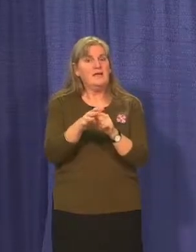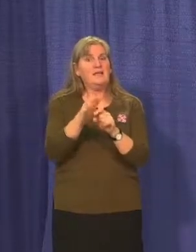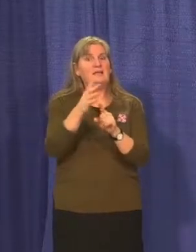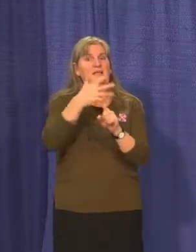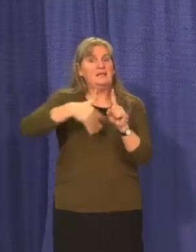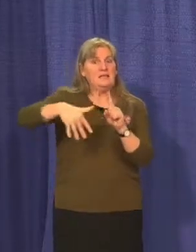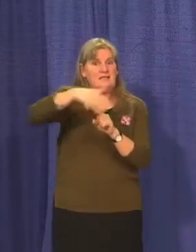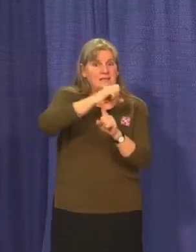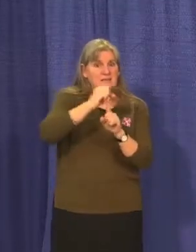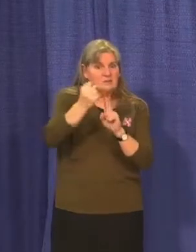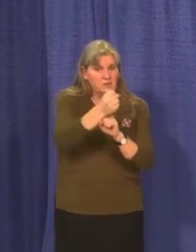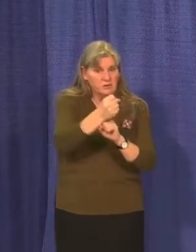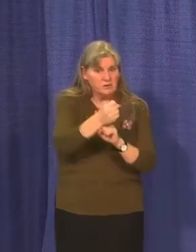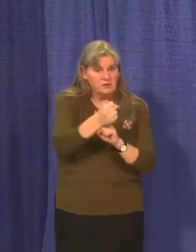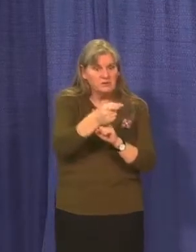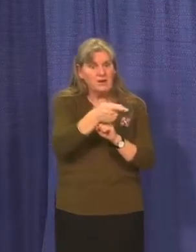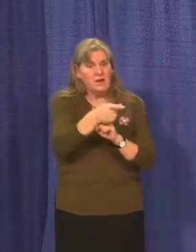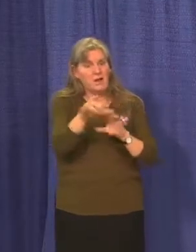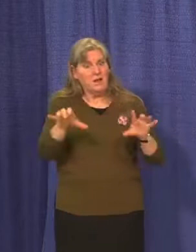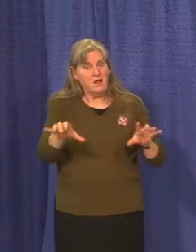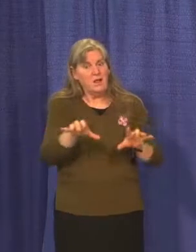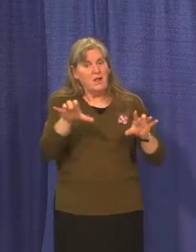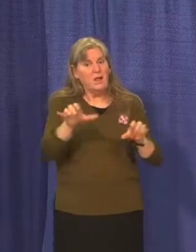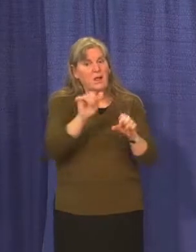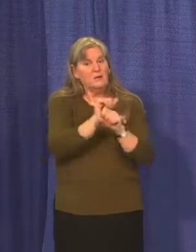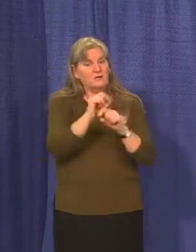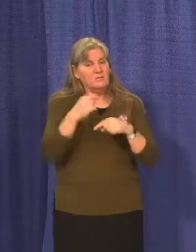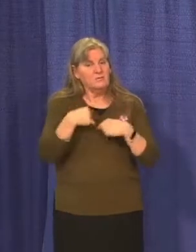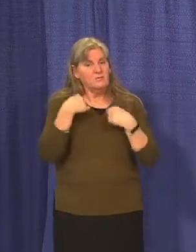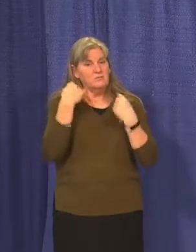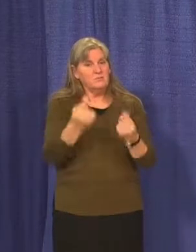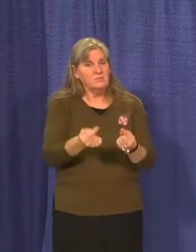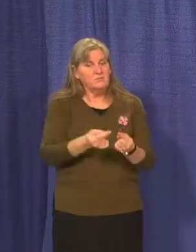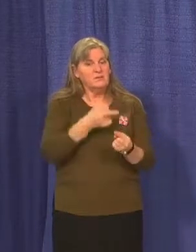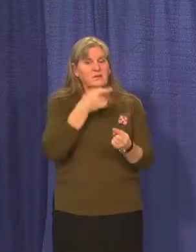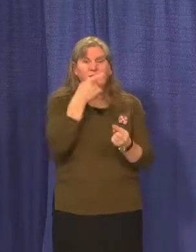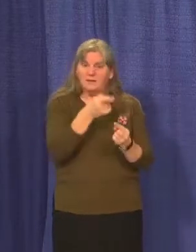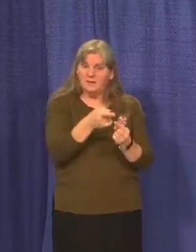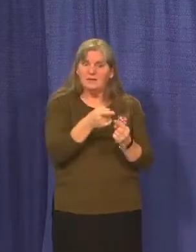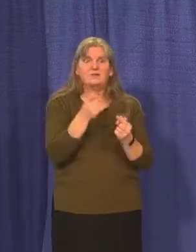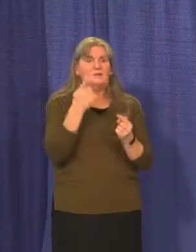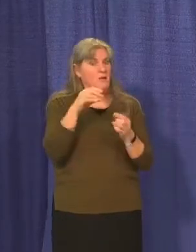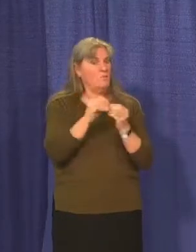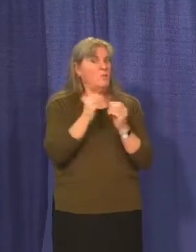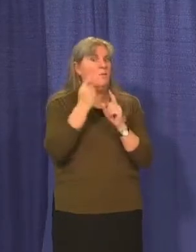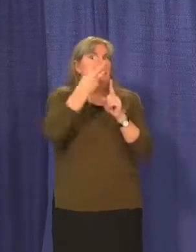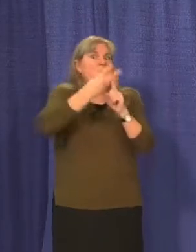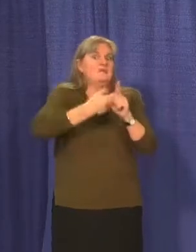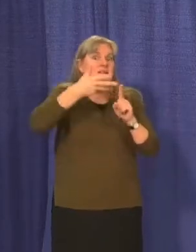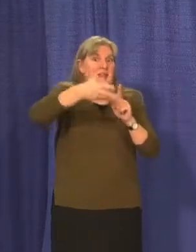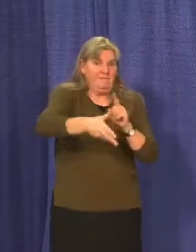And we are looking at, as I say, a long and potentially gruelling process the head of us.